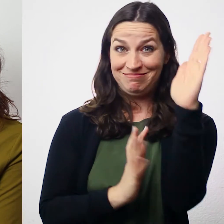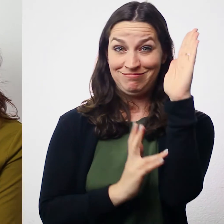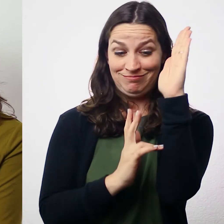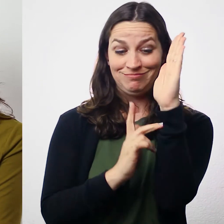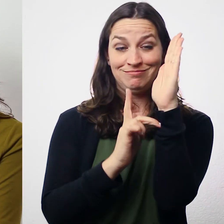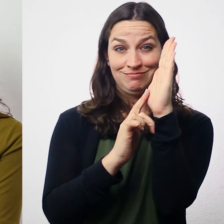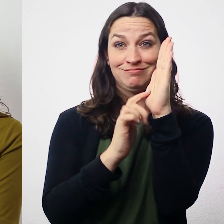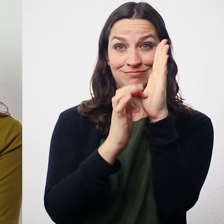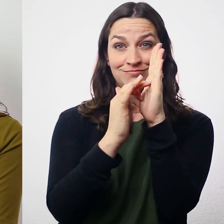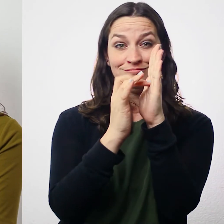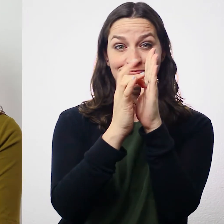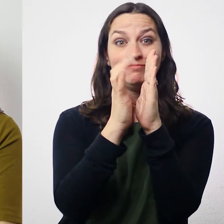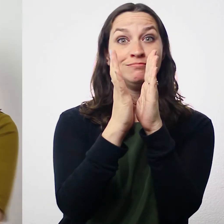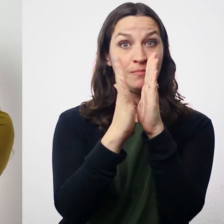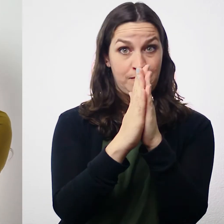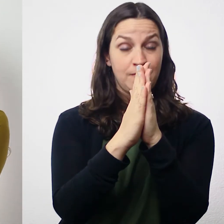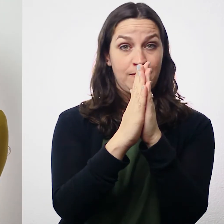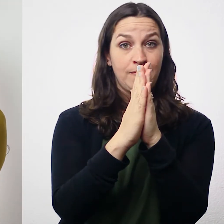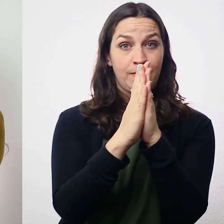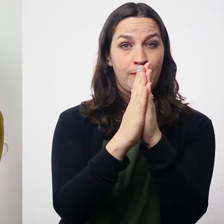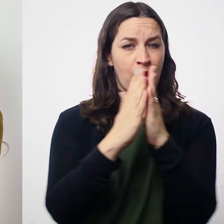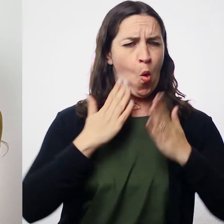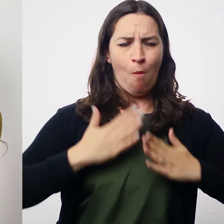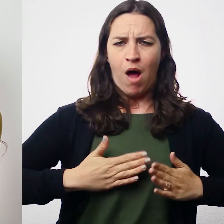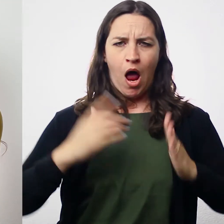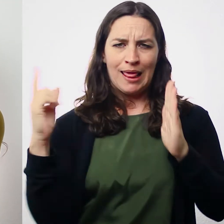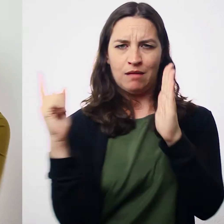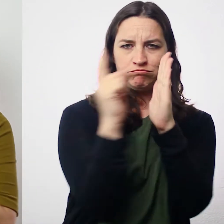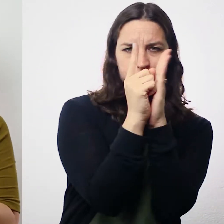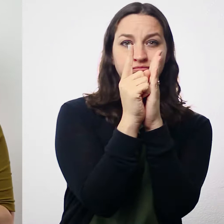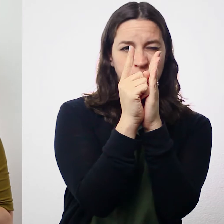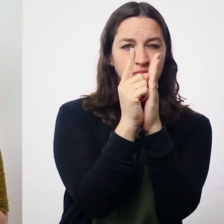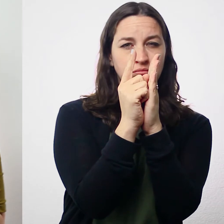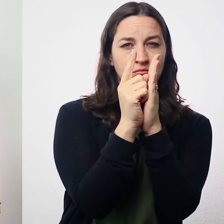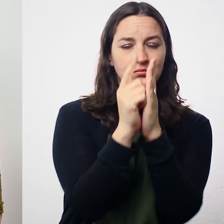your hand is all the way straight and your body is against the wall. When you're first starting,